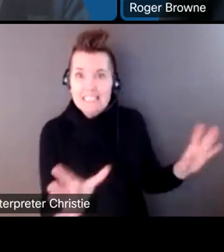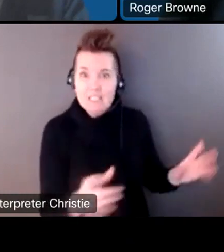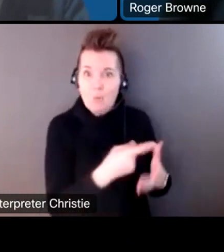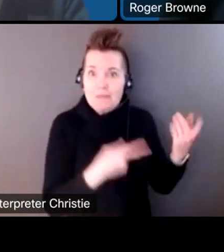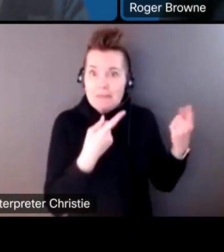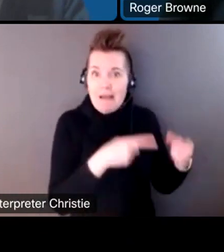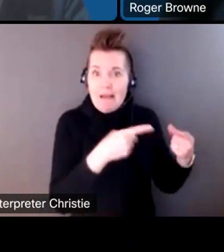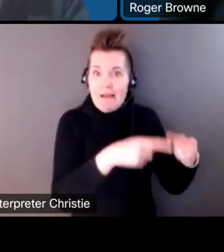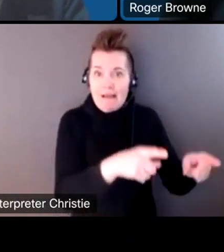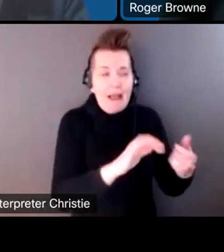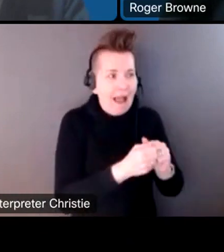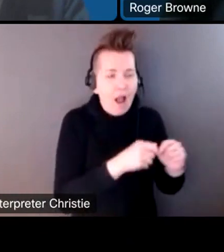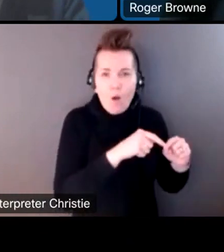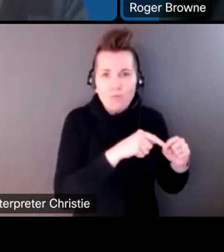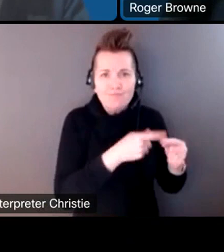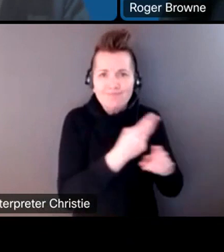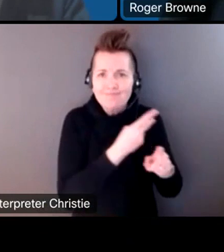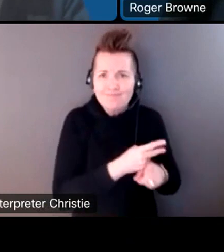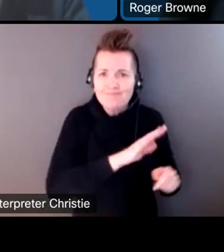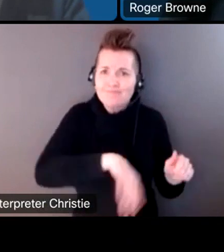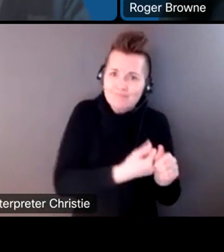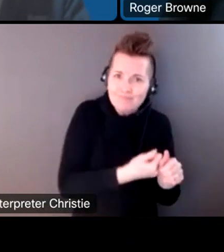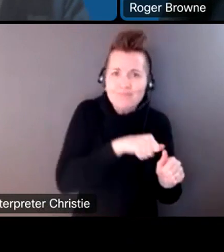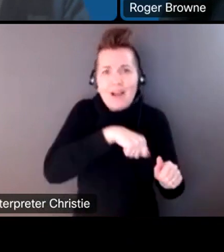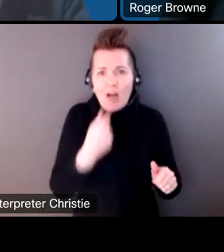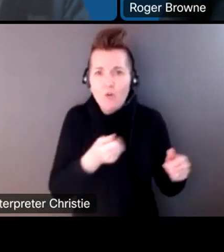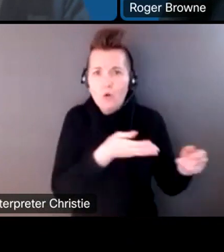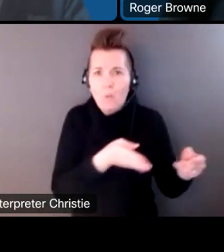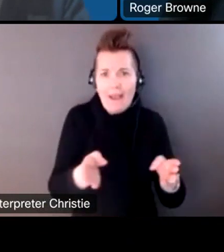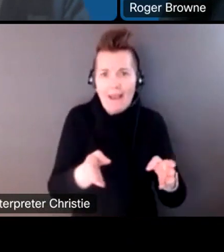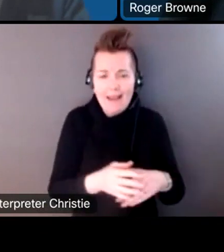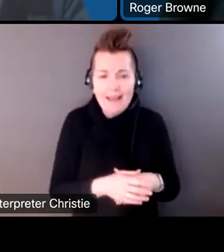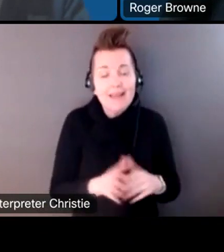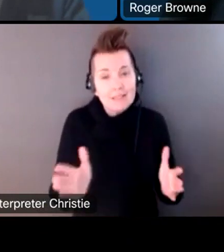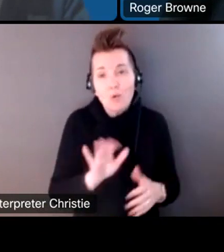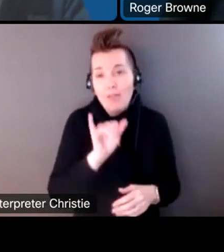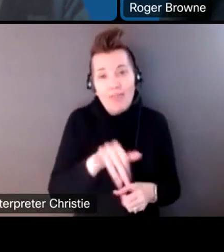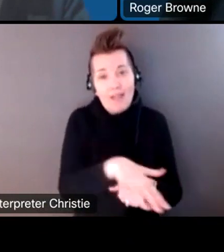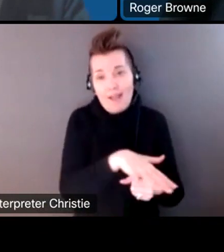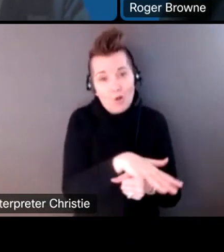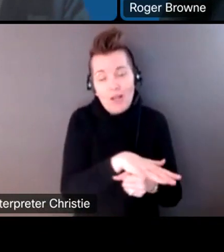to get around it and to recognize as you say, in that particular scenario, I'm very familiar with that area of the Queens Way.